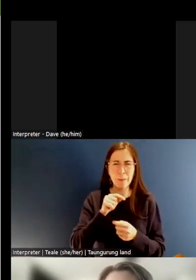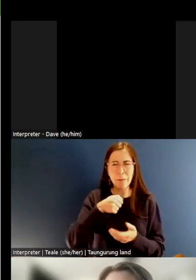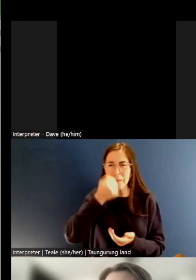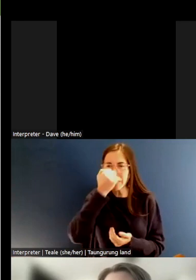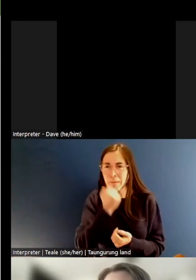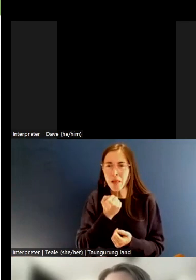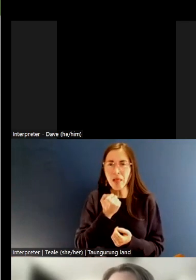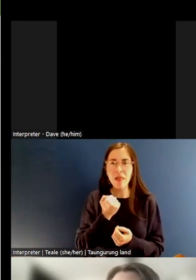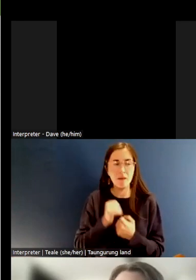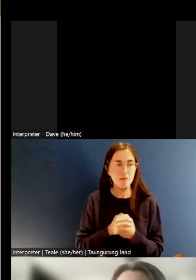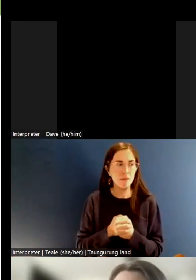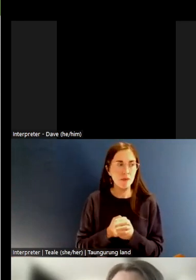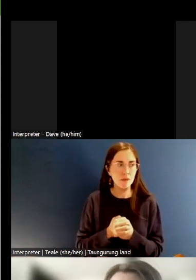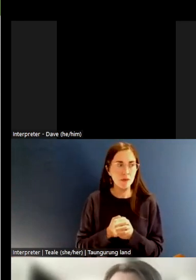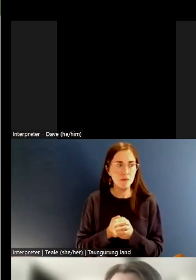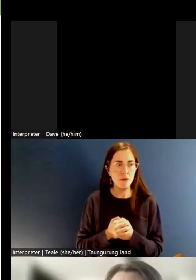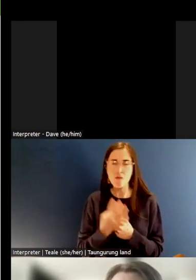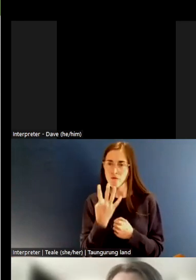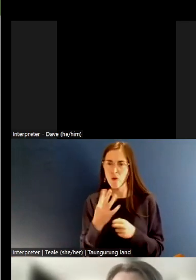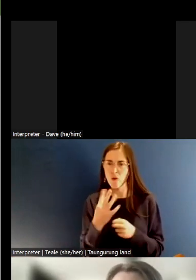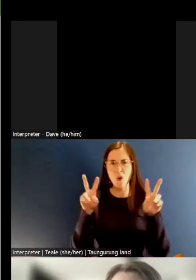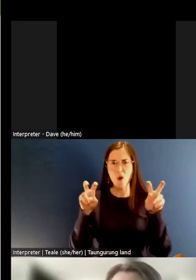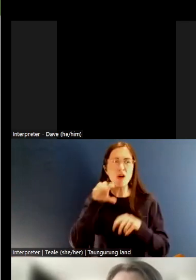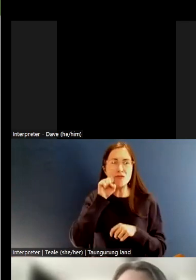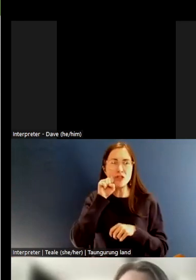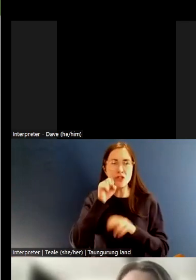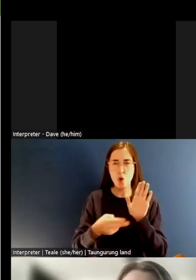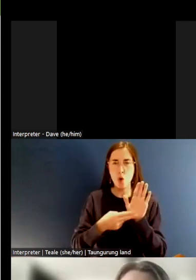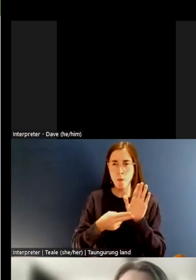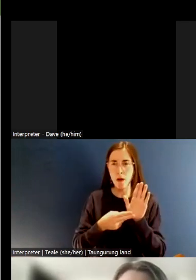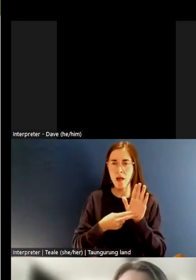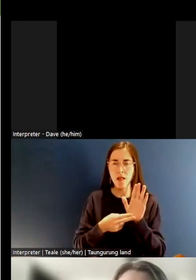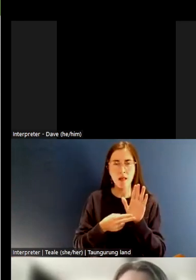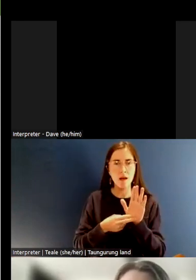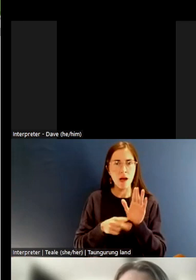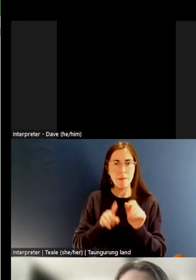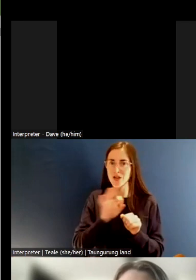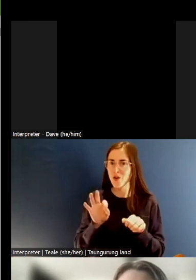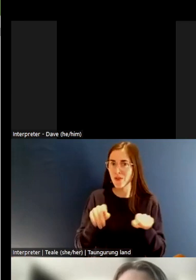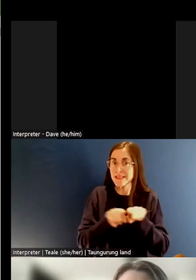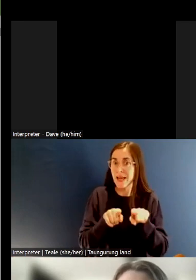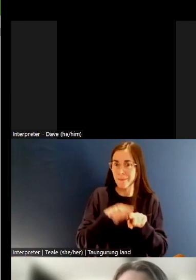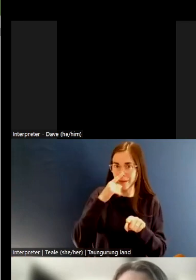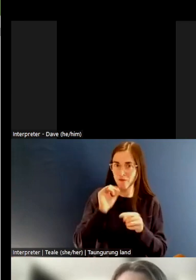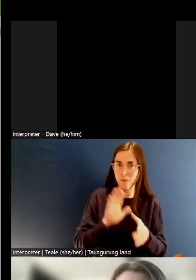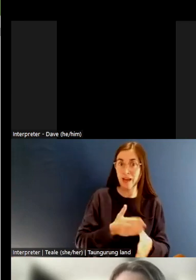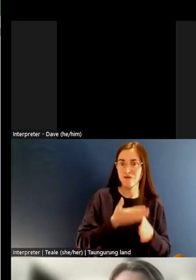But that was actually not all necessarily the same people as in that original one. So some people had fluctuating hearing.